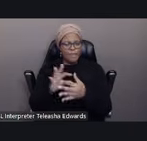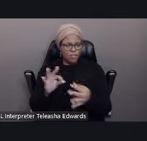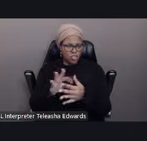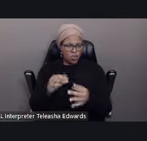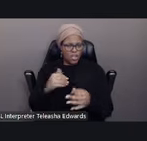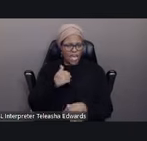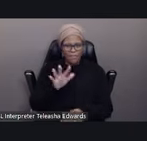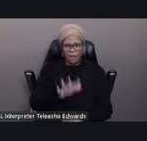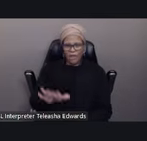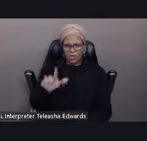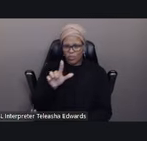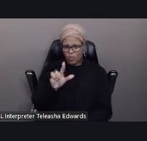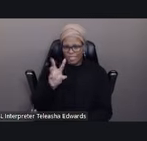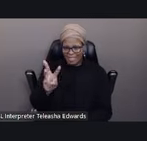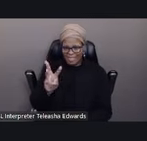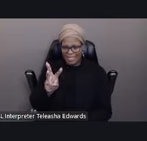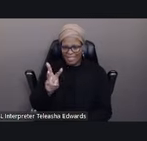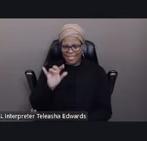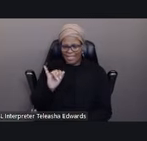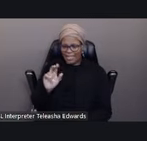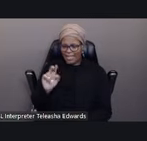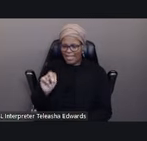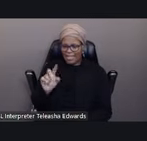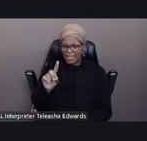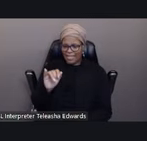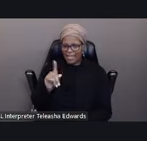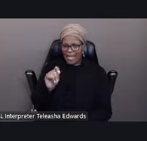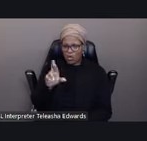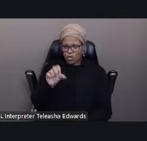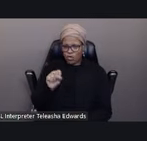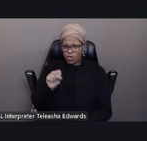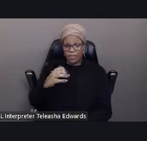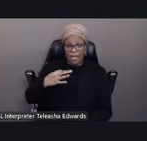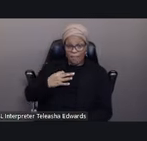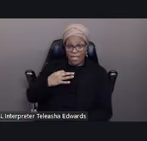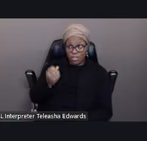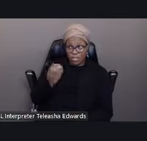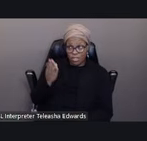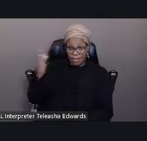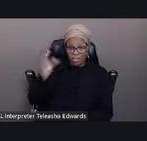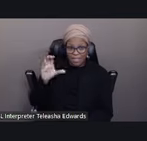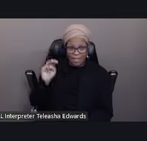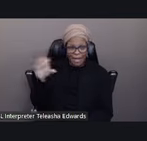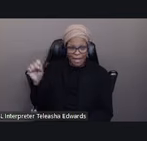in the application that was submitted to CMS. And really, that's the starting point for how we think